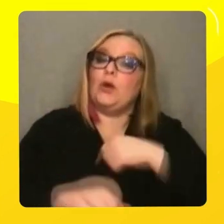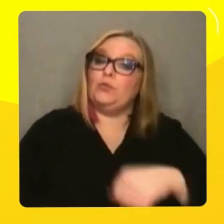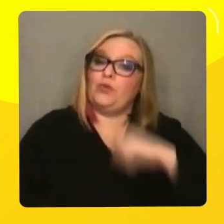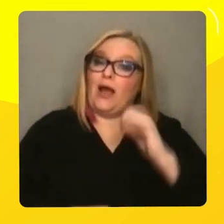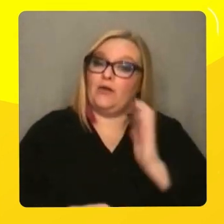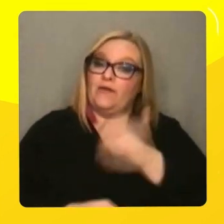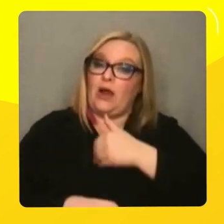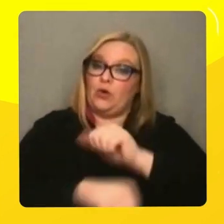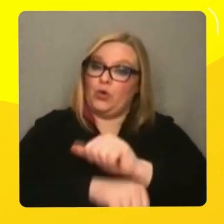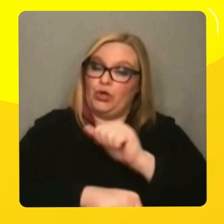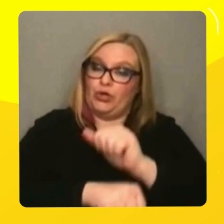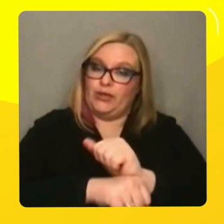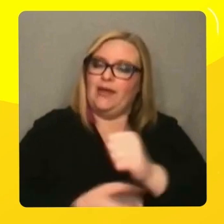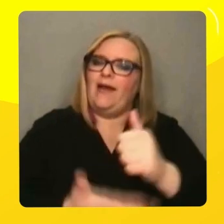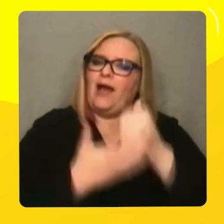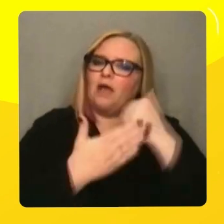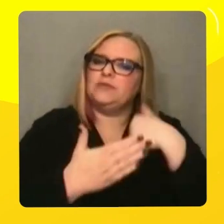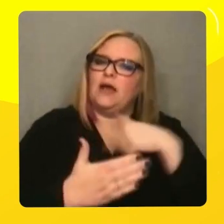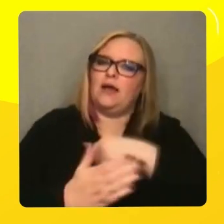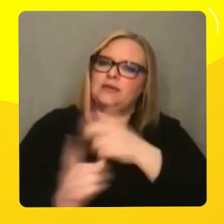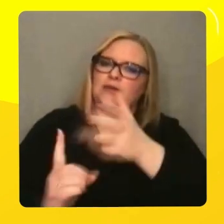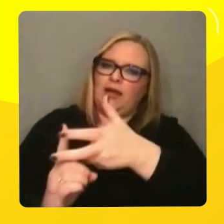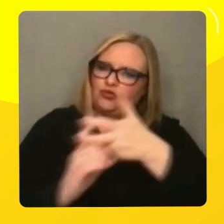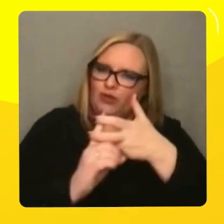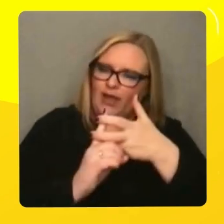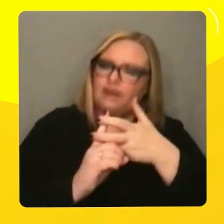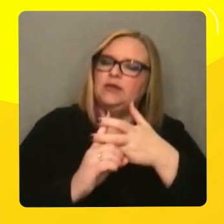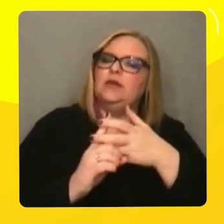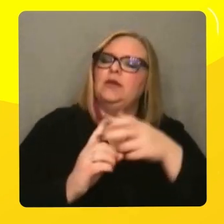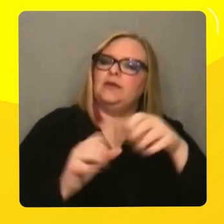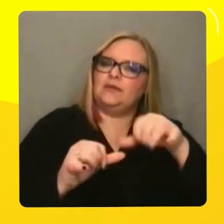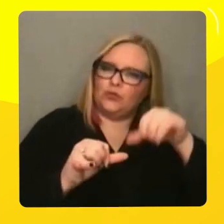It helps us attract and retain the brightest minds in our industry from